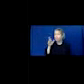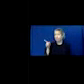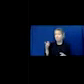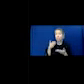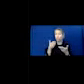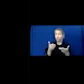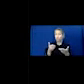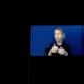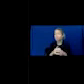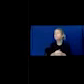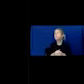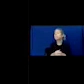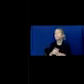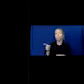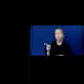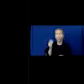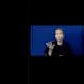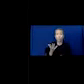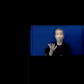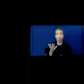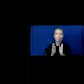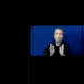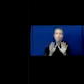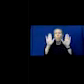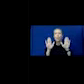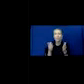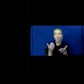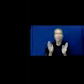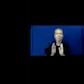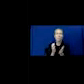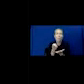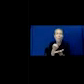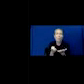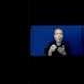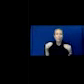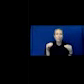She said there is this great little equipment shop down the road, and Dan takes the tractor